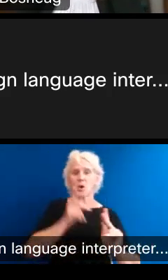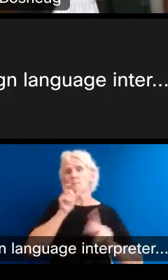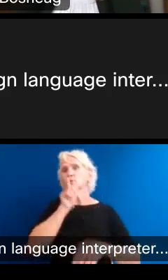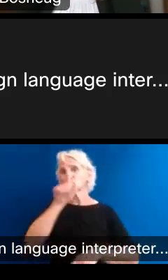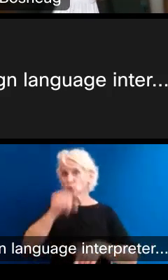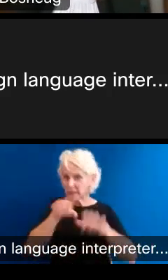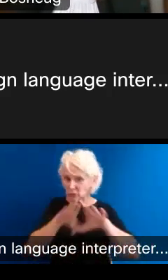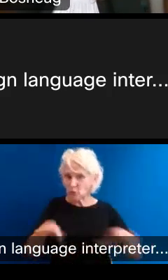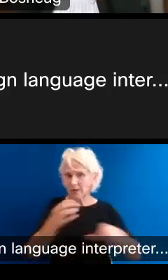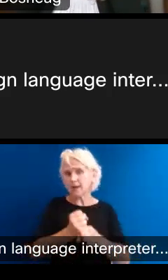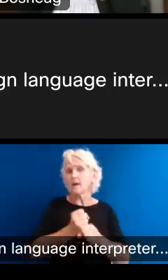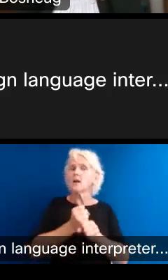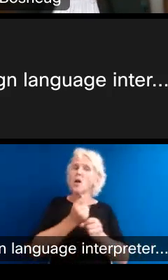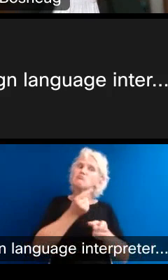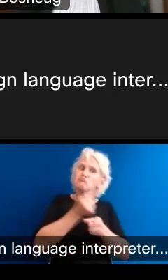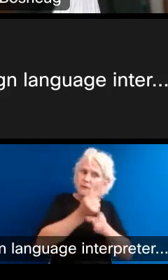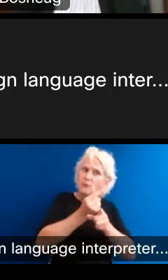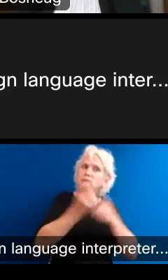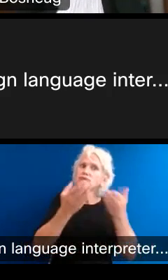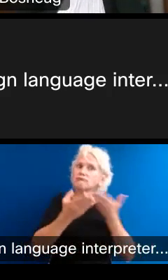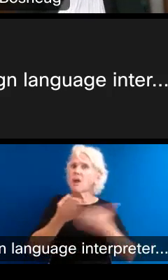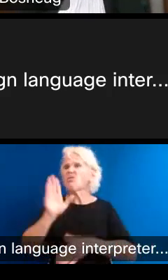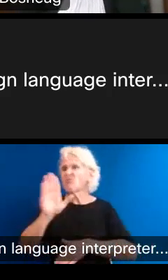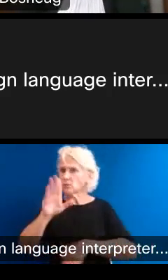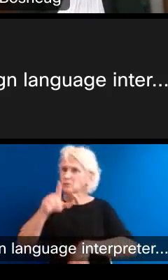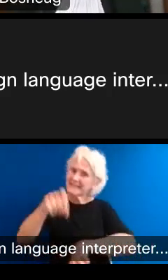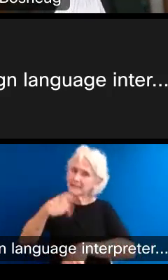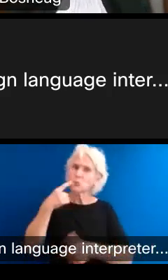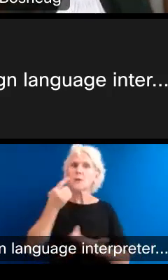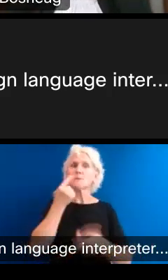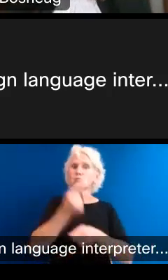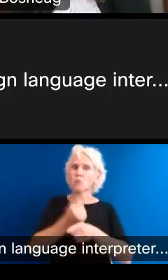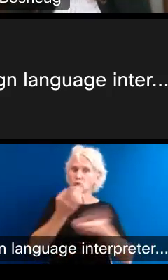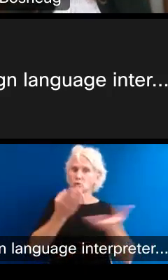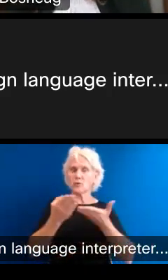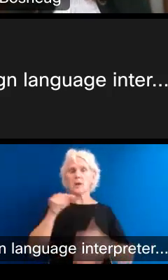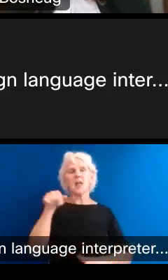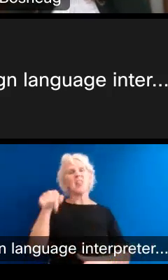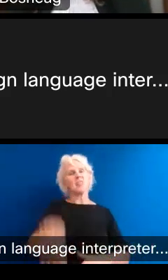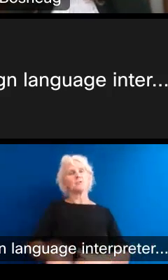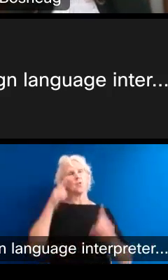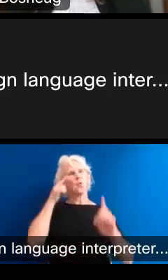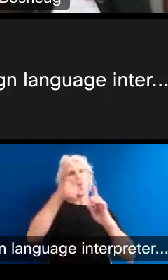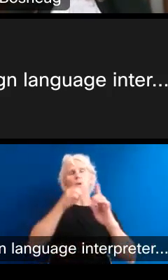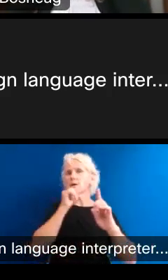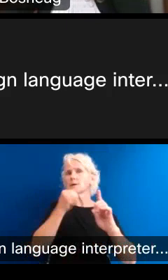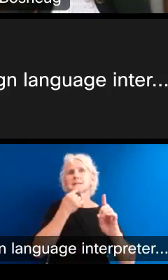the right time. The intention of this webinar is not to say that a child welfare worker needs